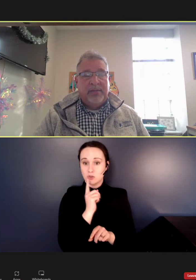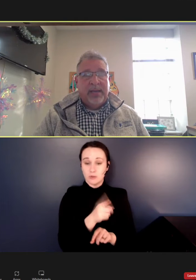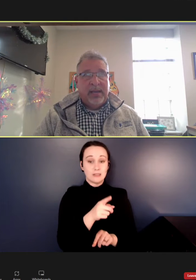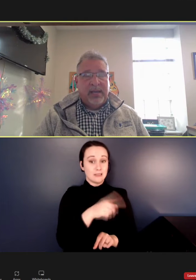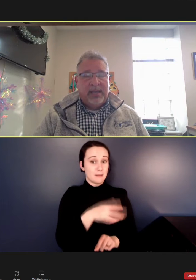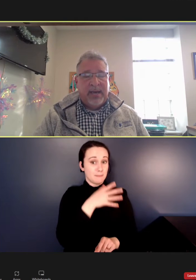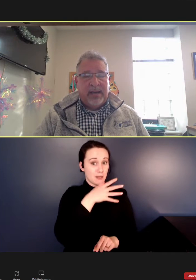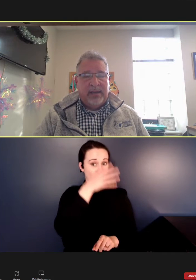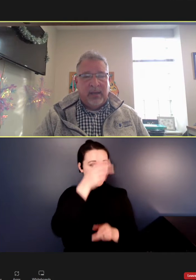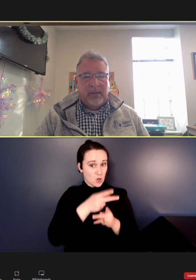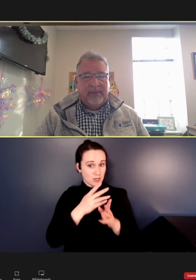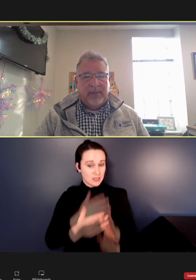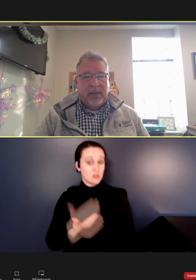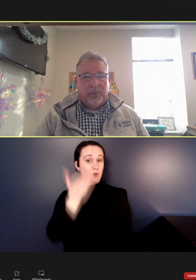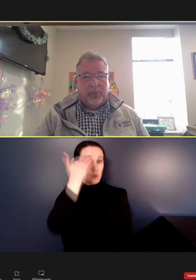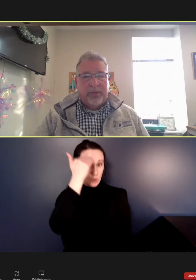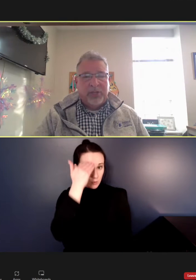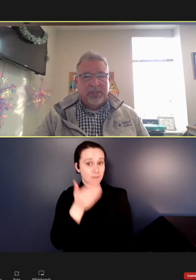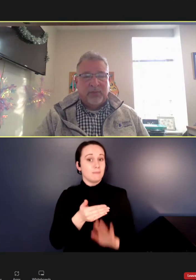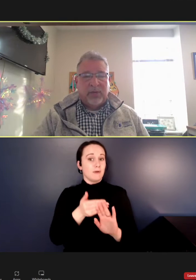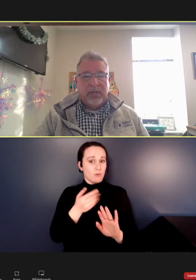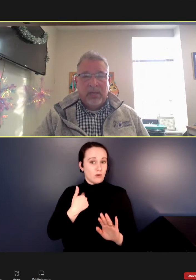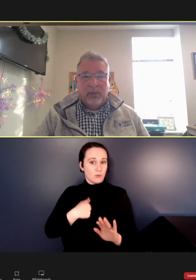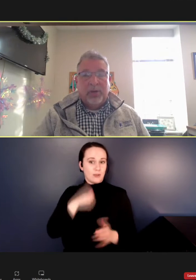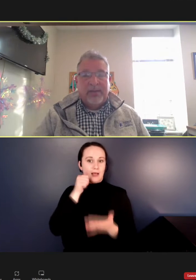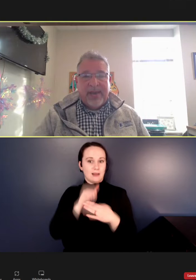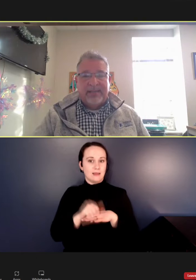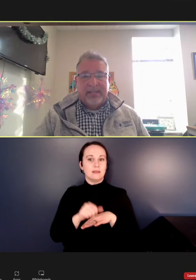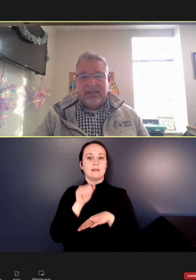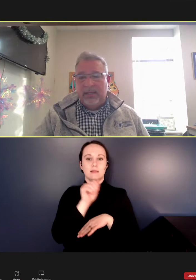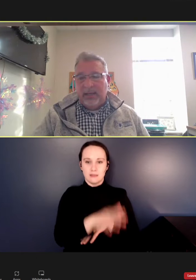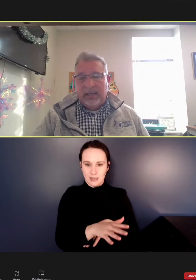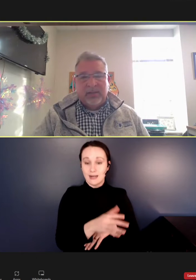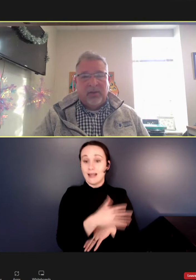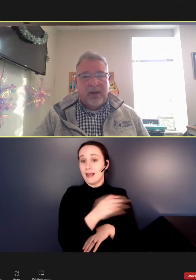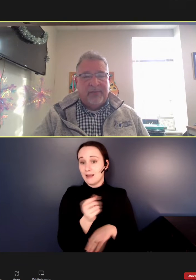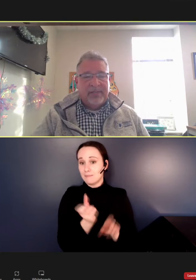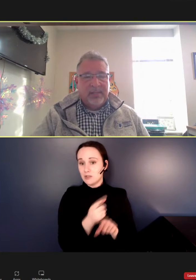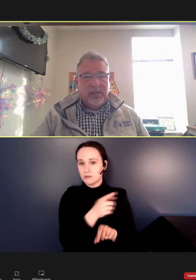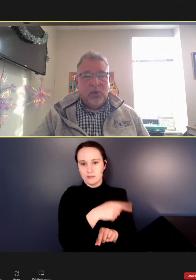could make any kind of preparations for bringing vaccines into their office.